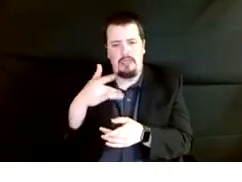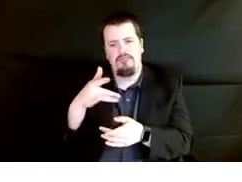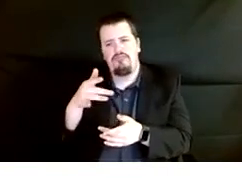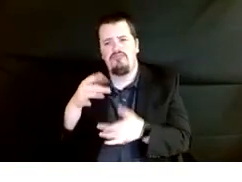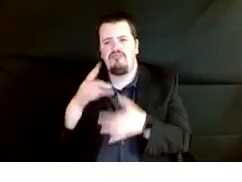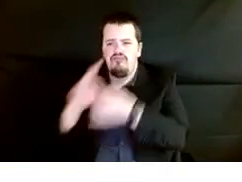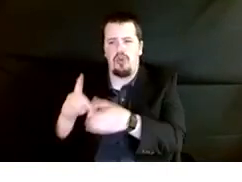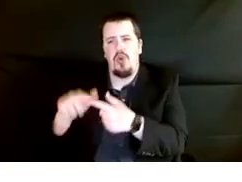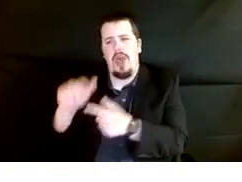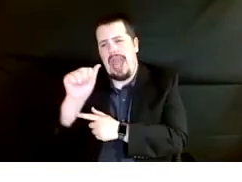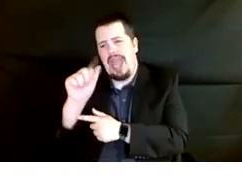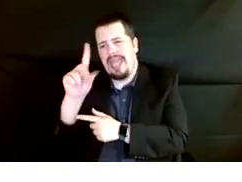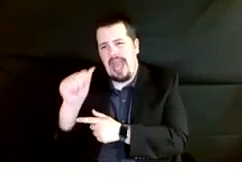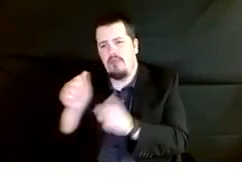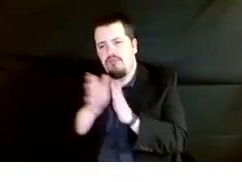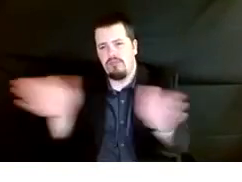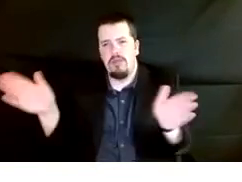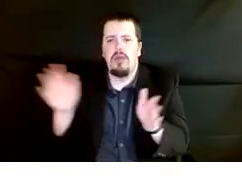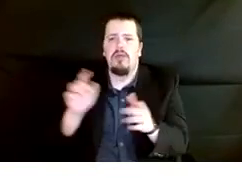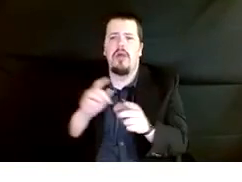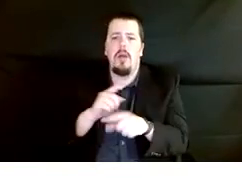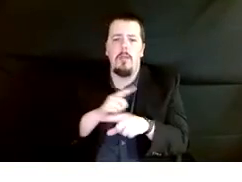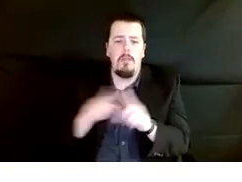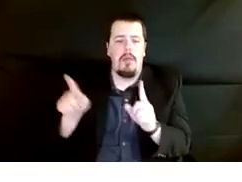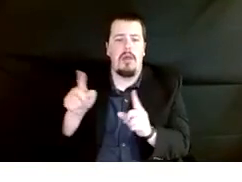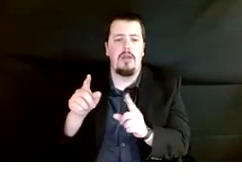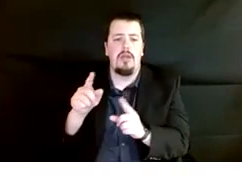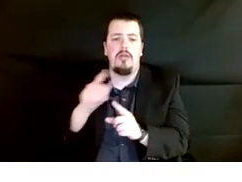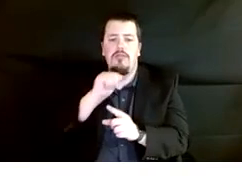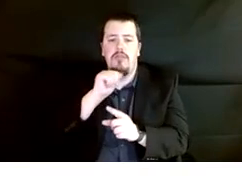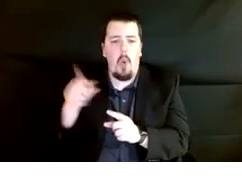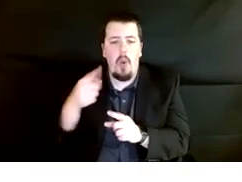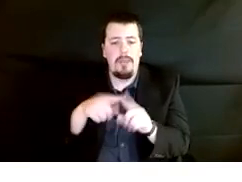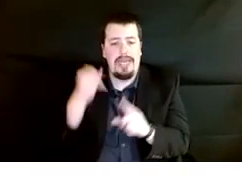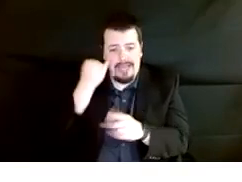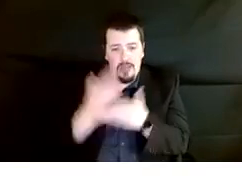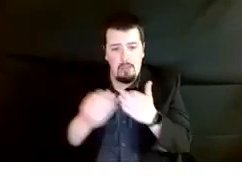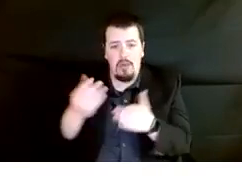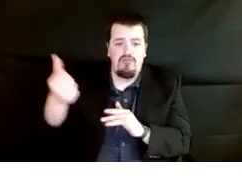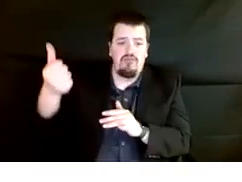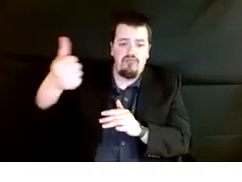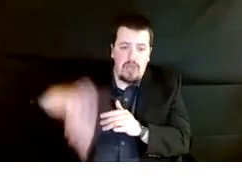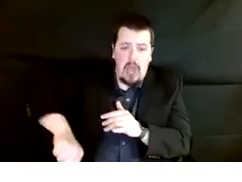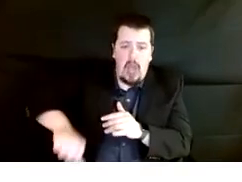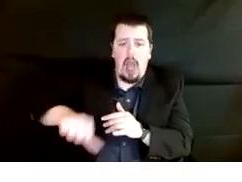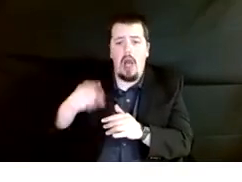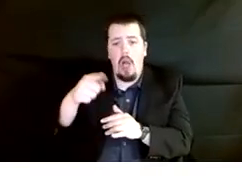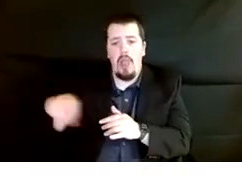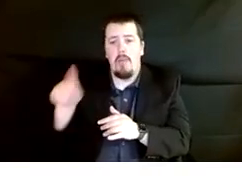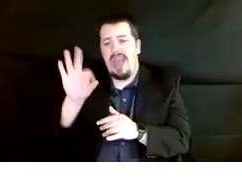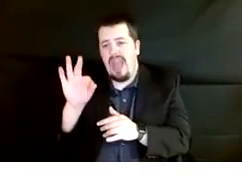broadly this is not absolutely insurance um but um if somebody is denying them FMLA and medical care